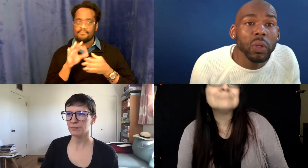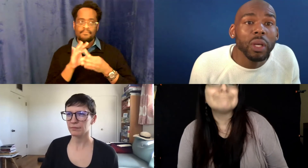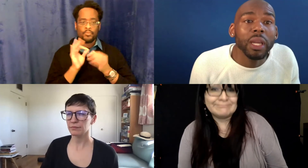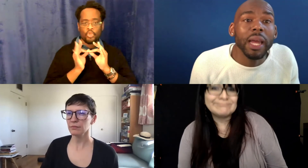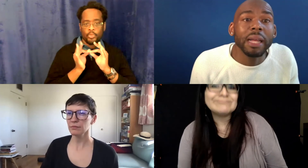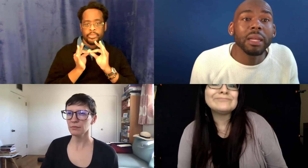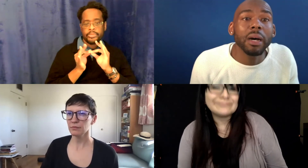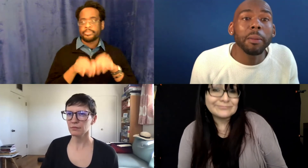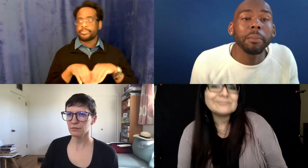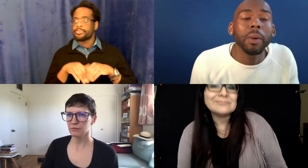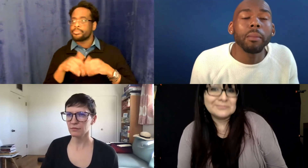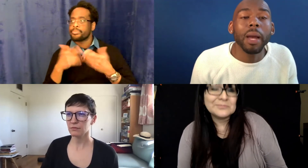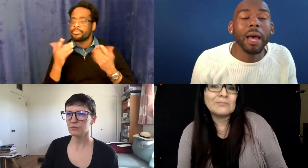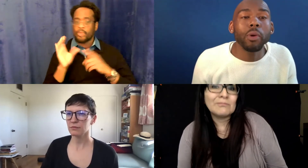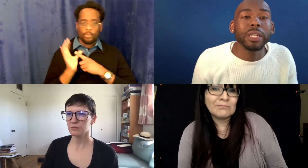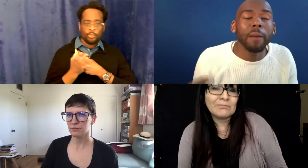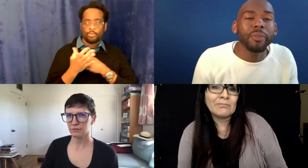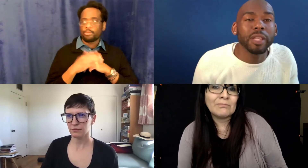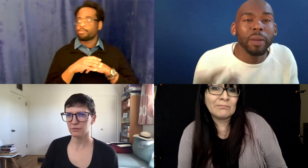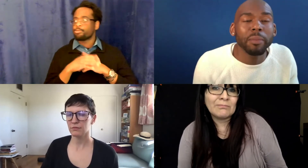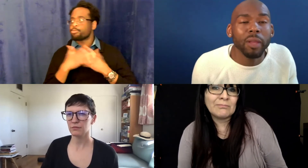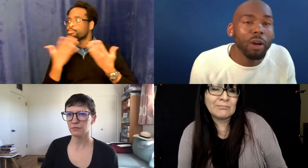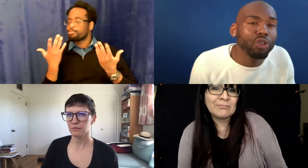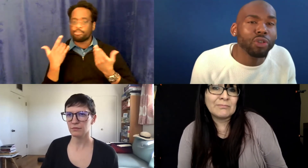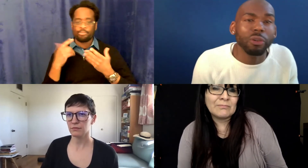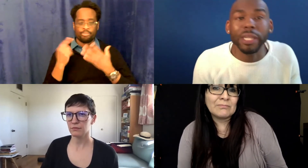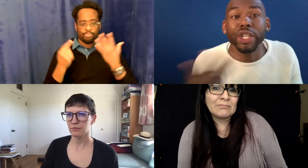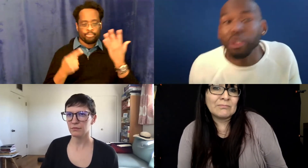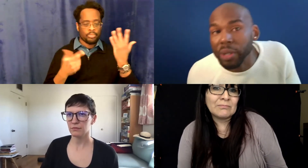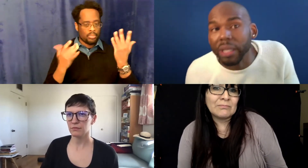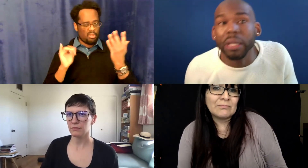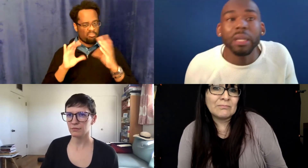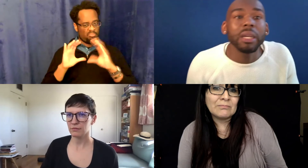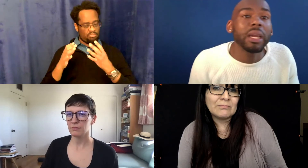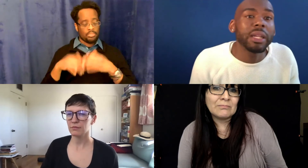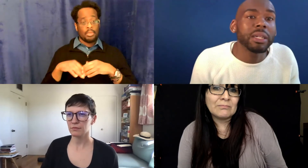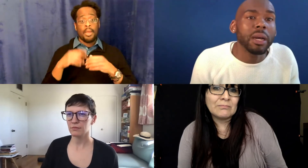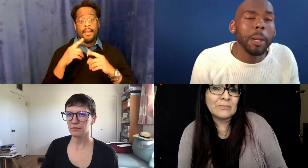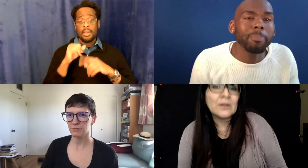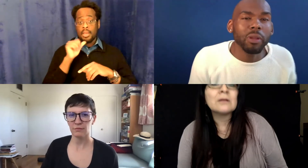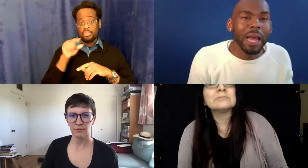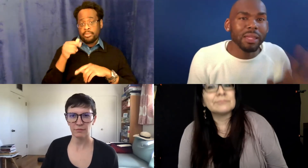it has um a lot more in depth and speaks about the culture and interpreting and um so that's that